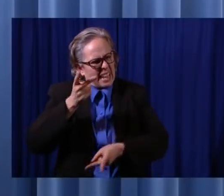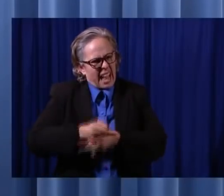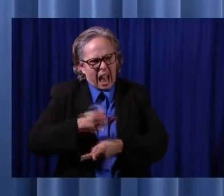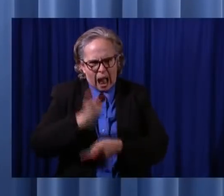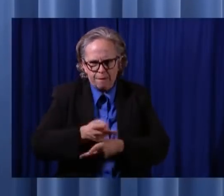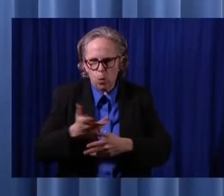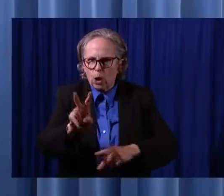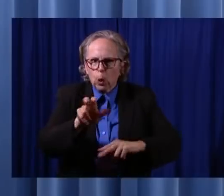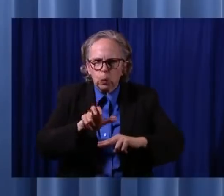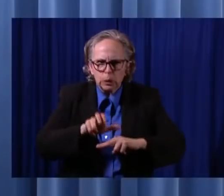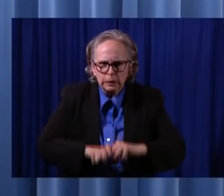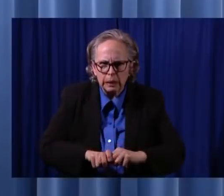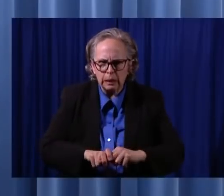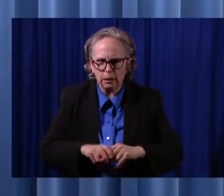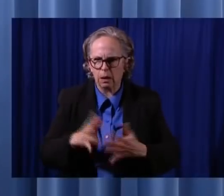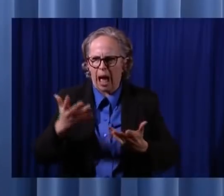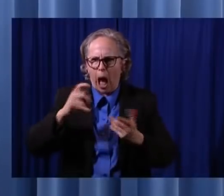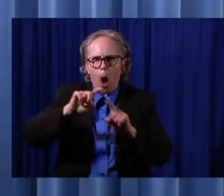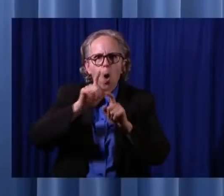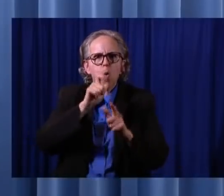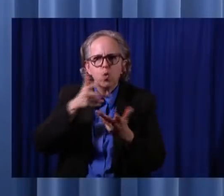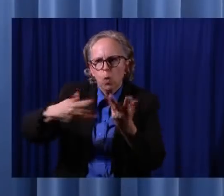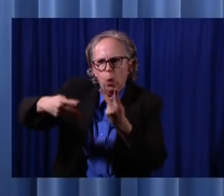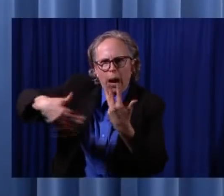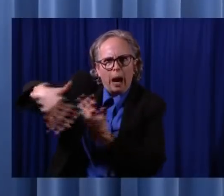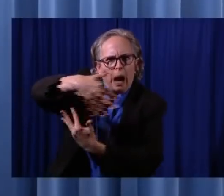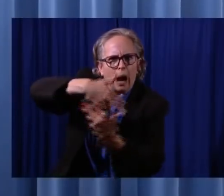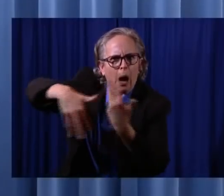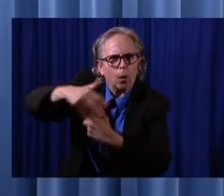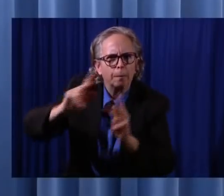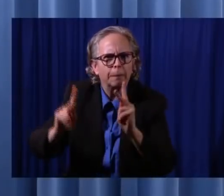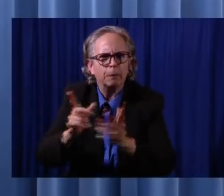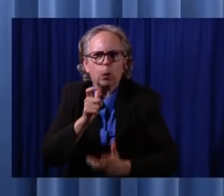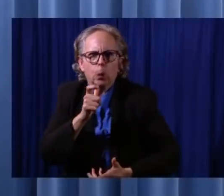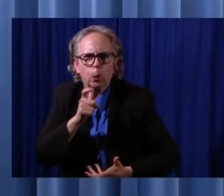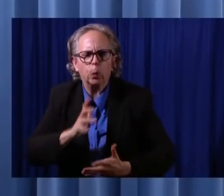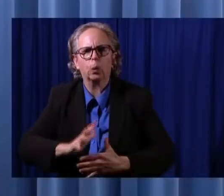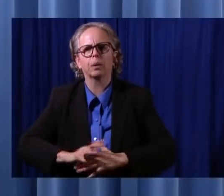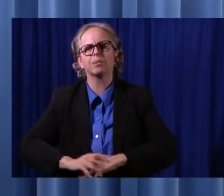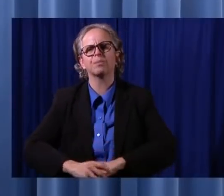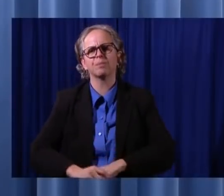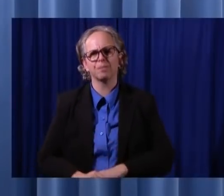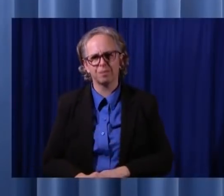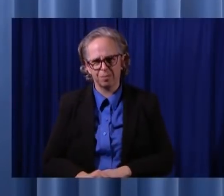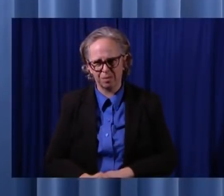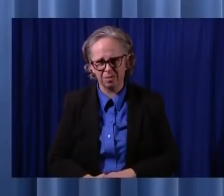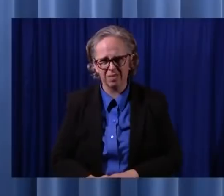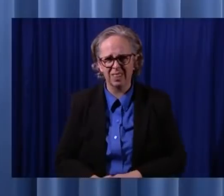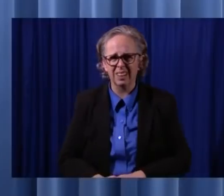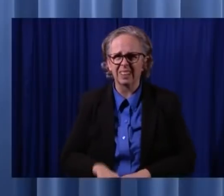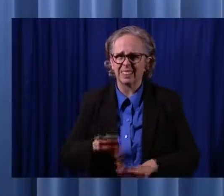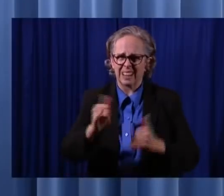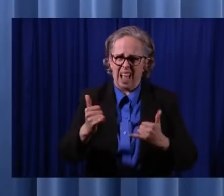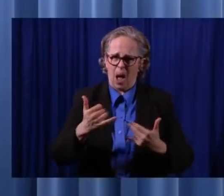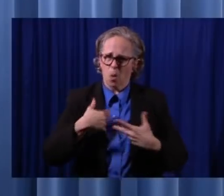A COMPROMISE MEDICAL CONDITION THEY SHOULD BE VERY CAREFUL IN